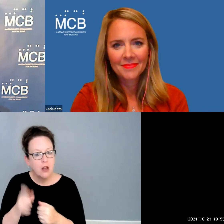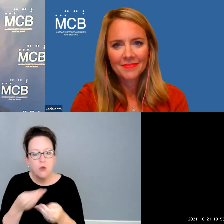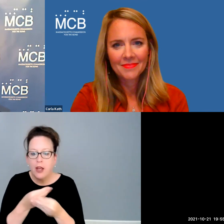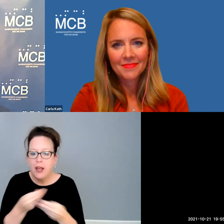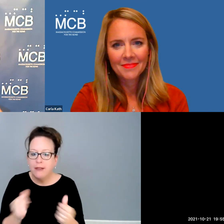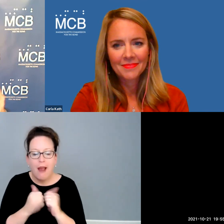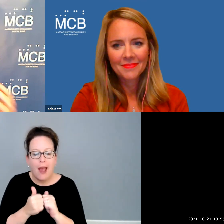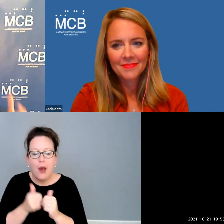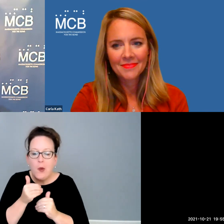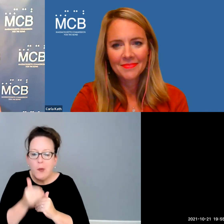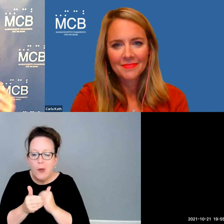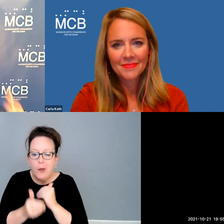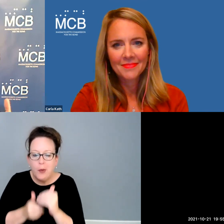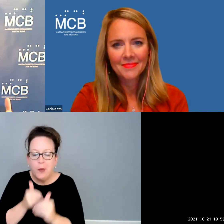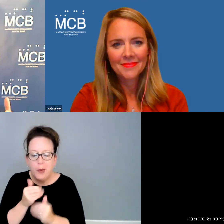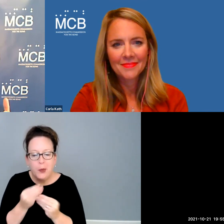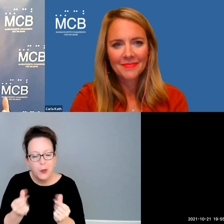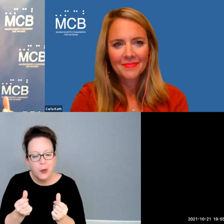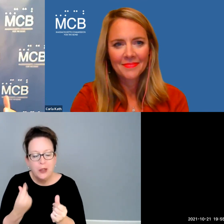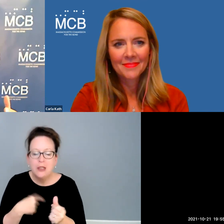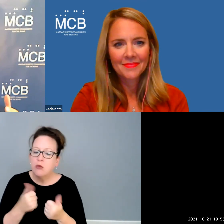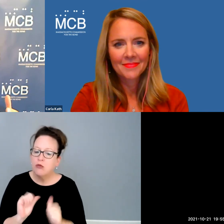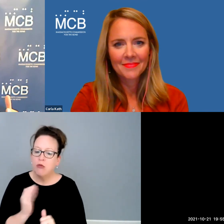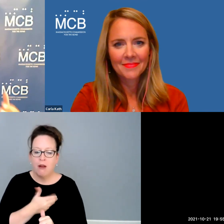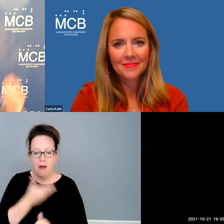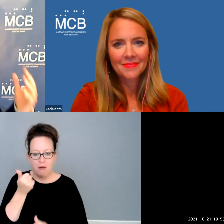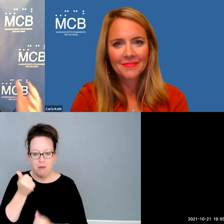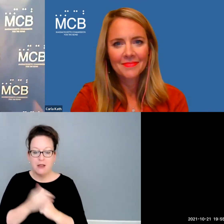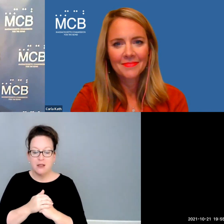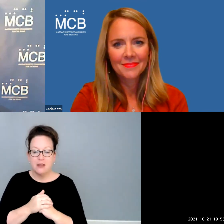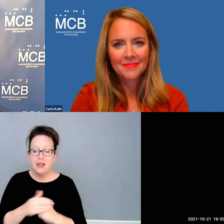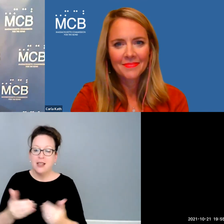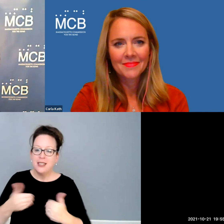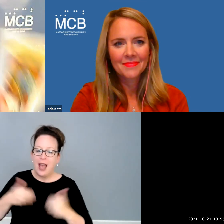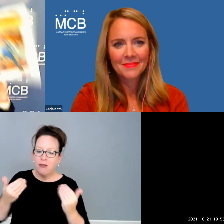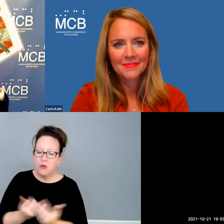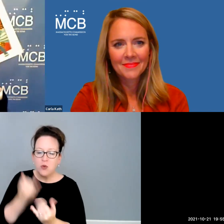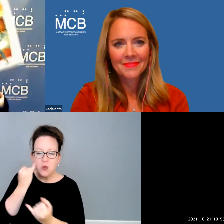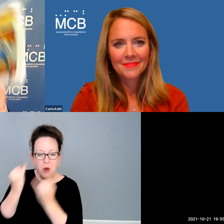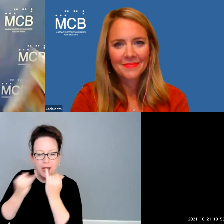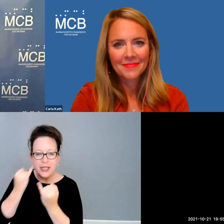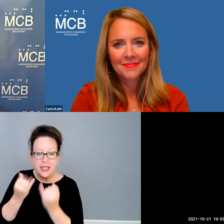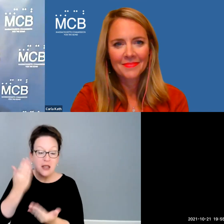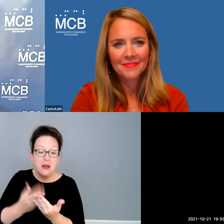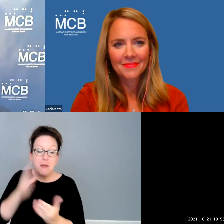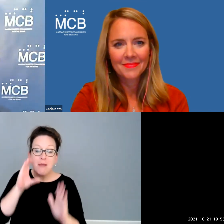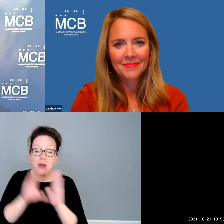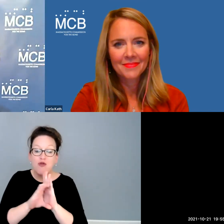So, we're trying our best to have new ideas, whether it's graphic novels or the ads or